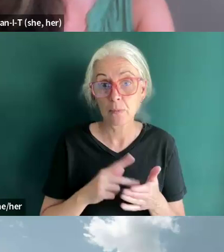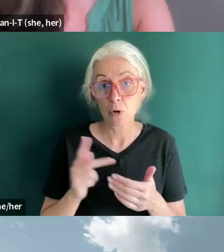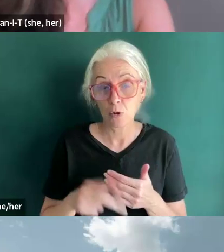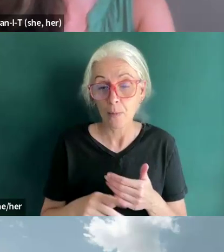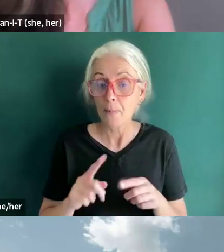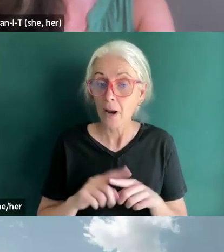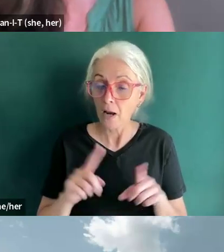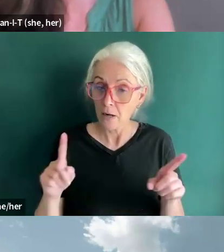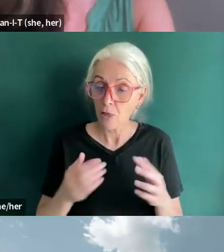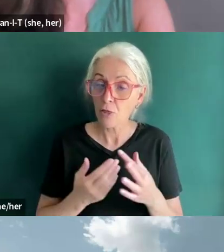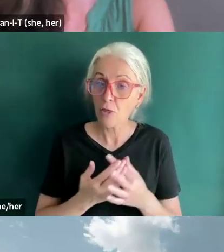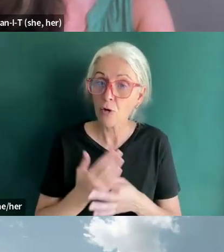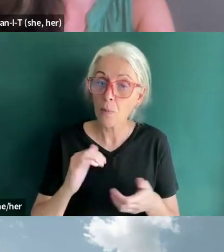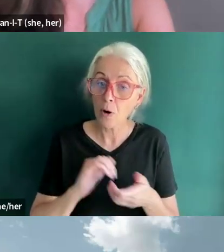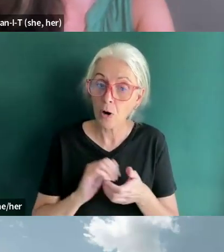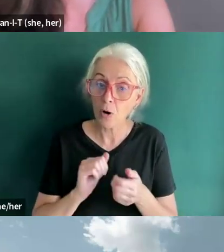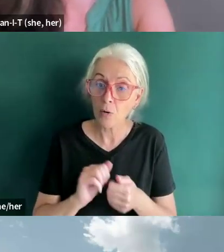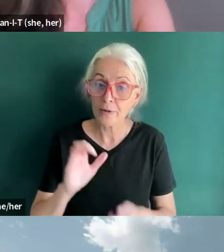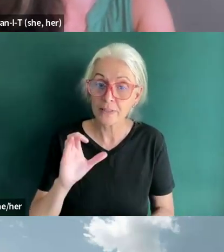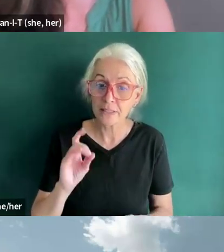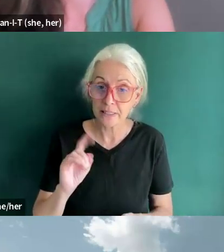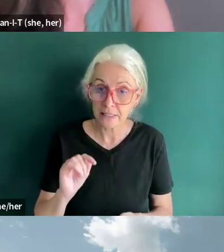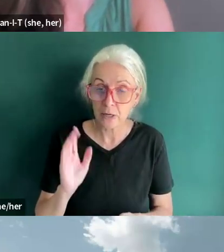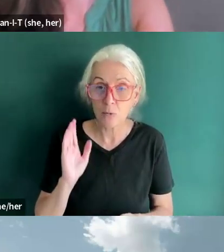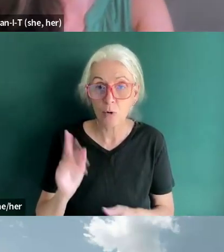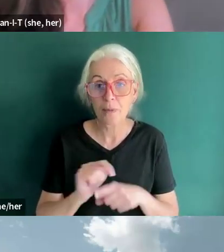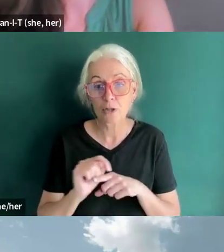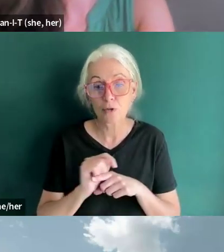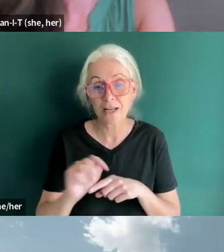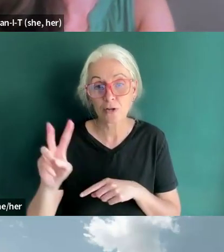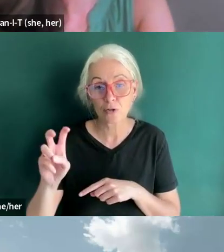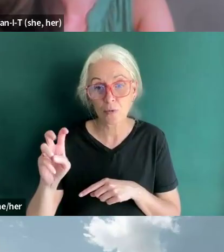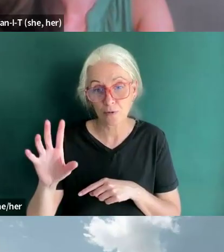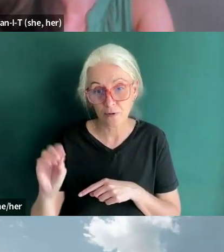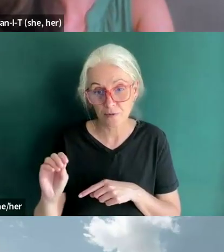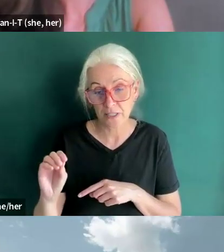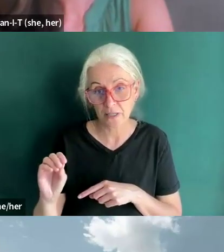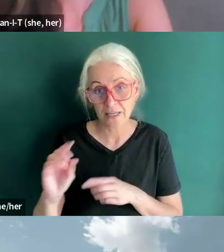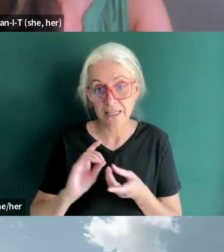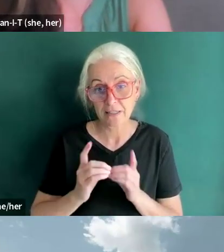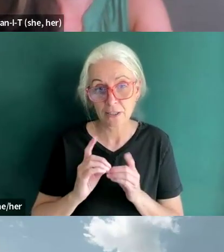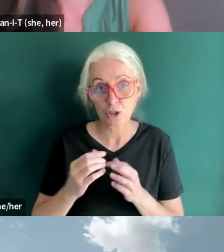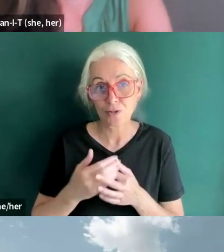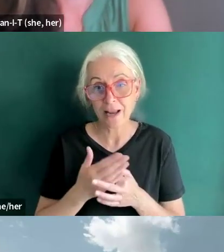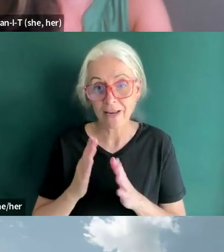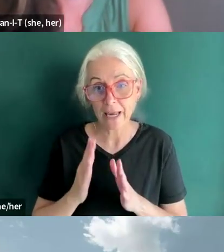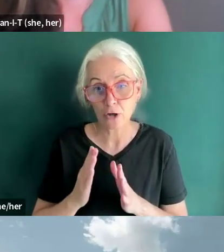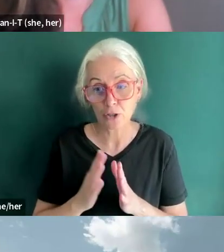However, through our partnership with CDT, we are going to be training 250 digital navigators that